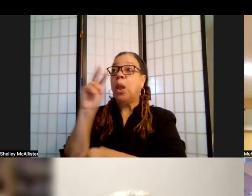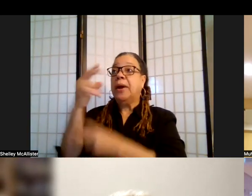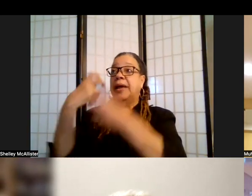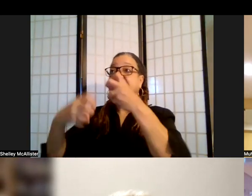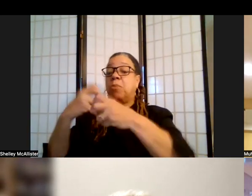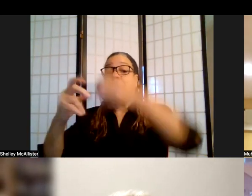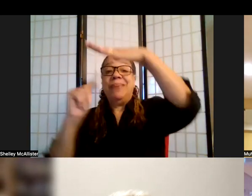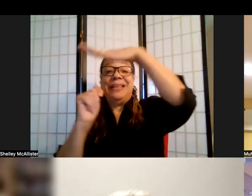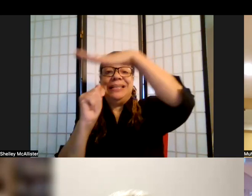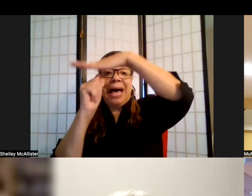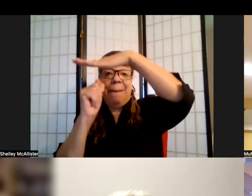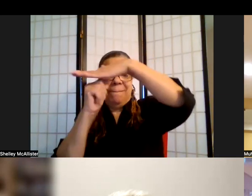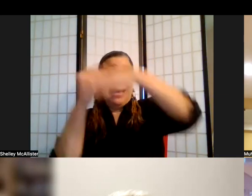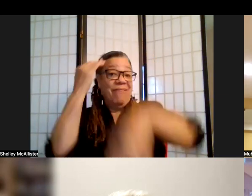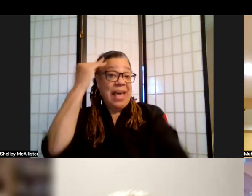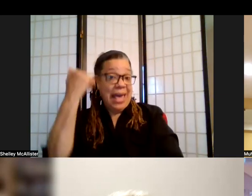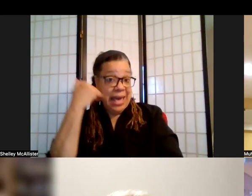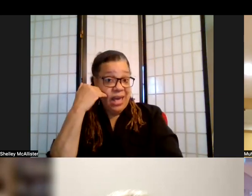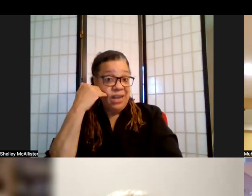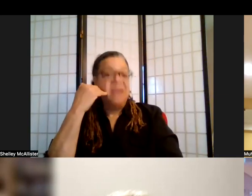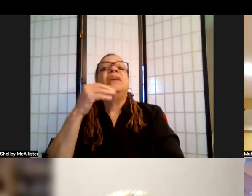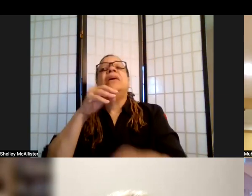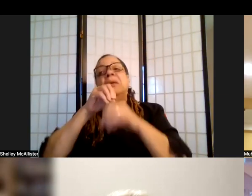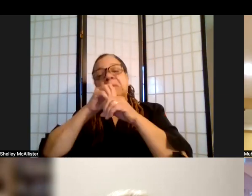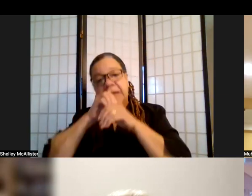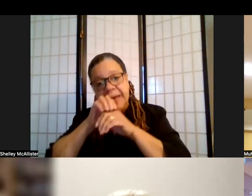at the head, you might be able to influence many problems downstream,